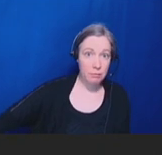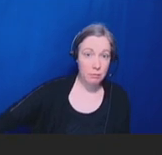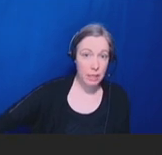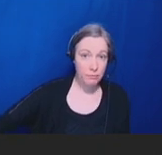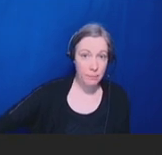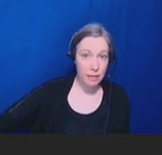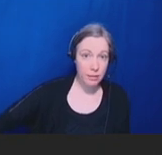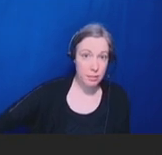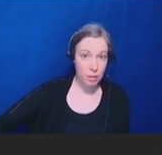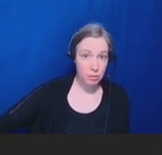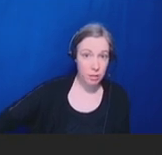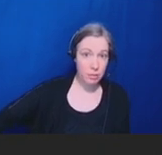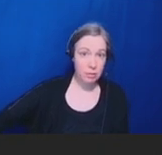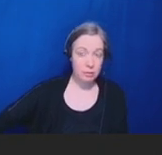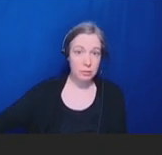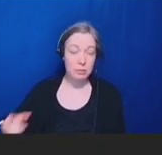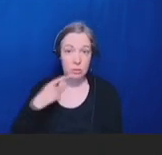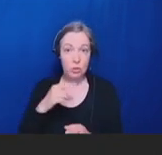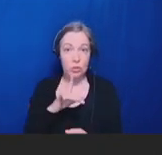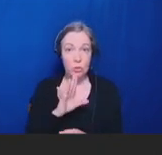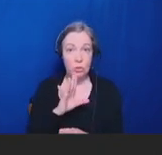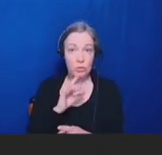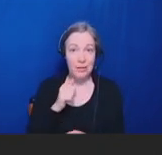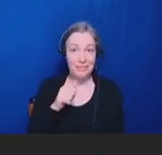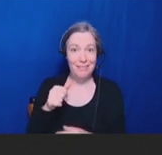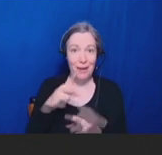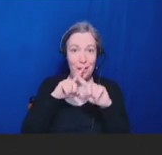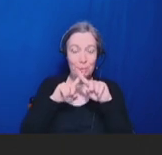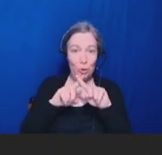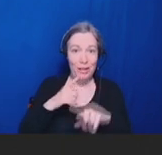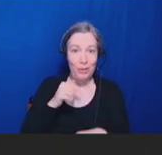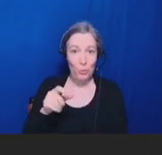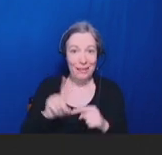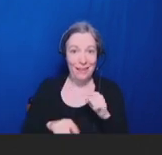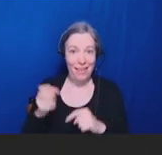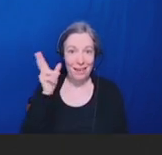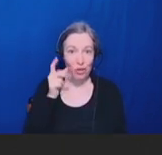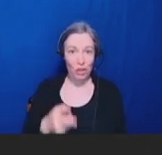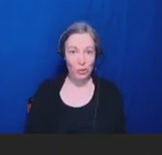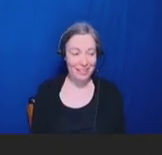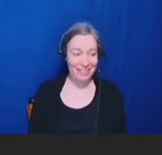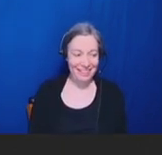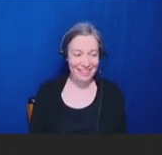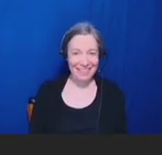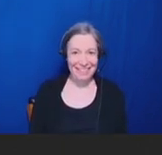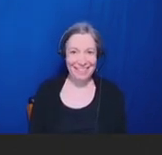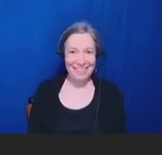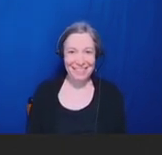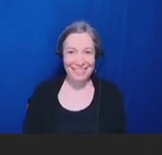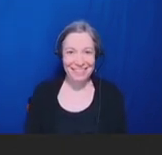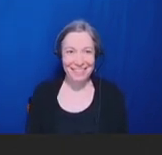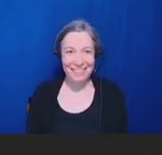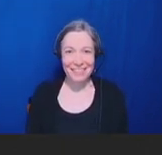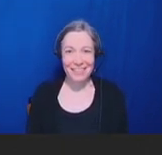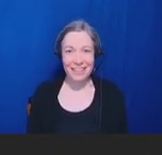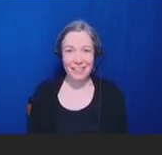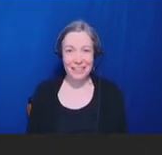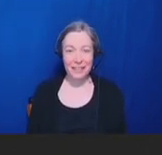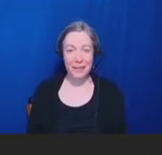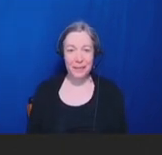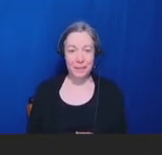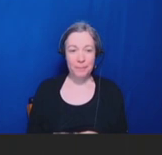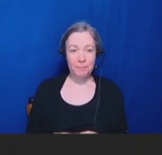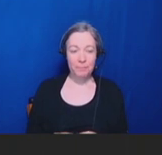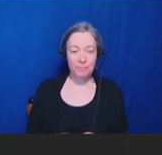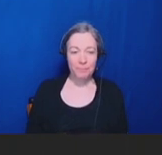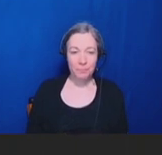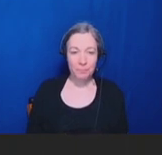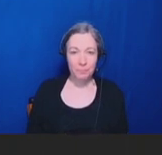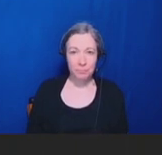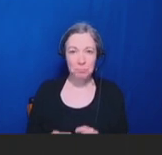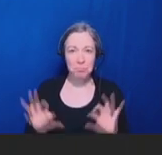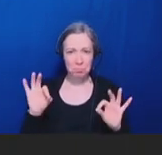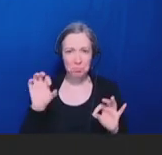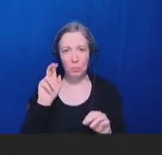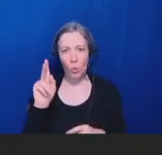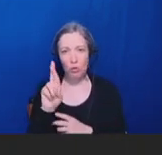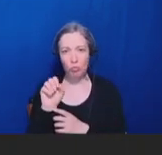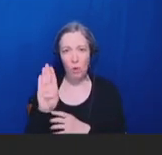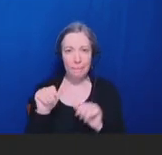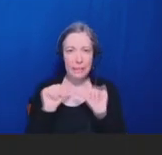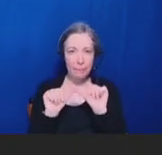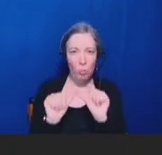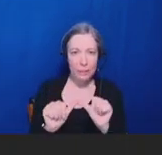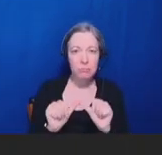we cannot hear you. Okay. Rob, keep it going.